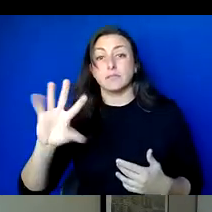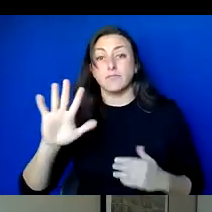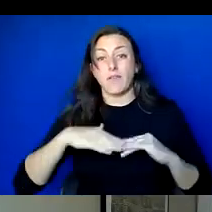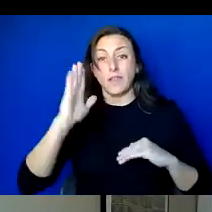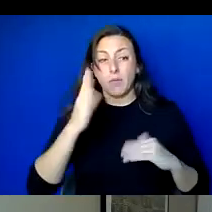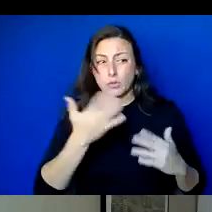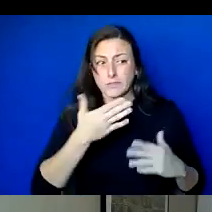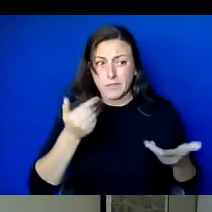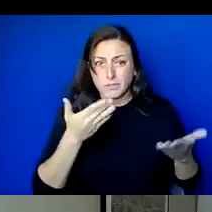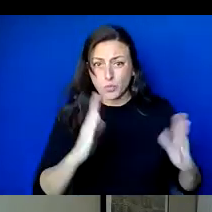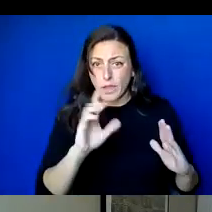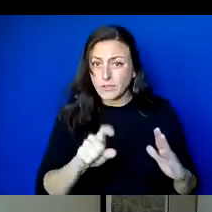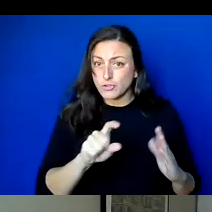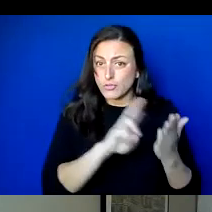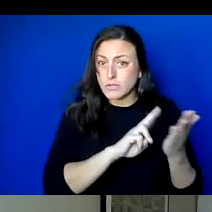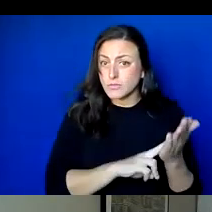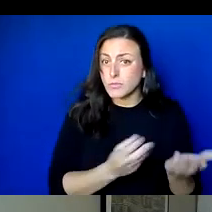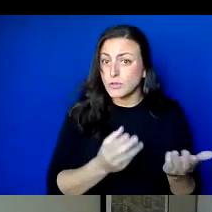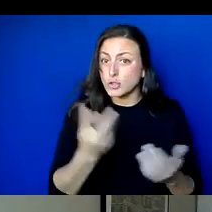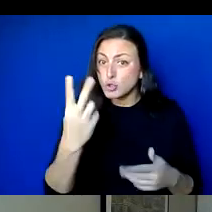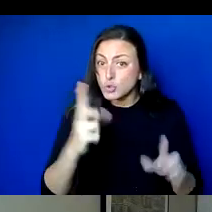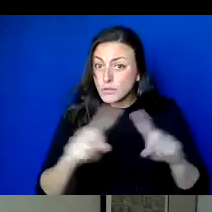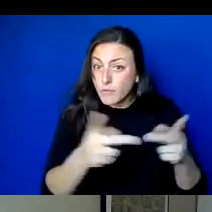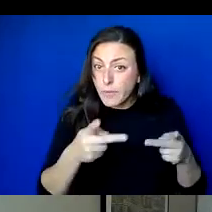need to register multiple places or do you think they'll be able to get in more easily?